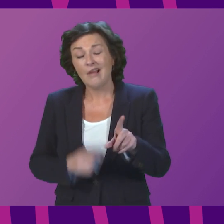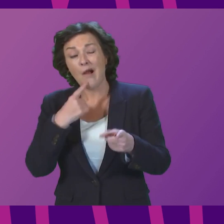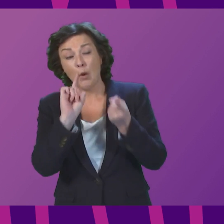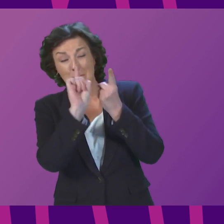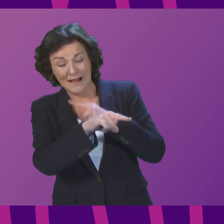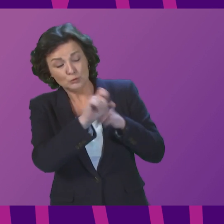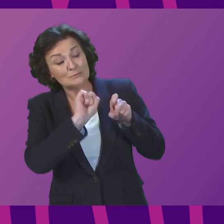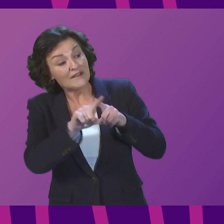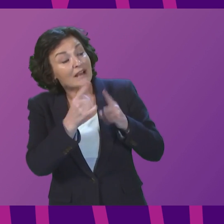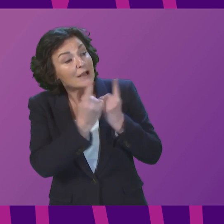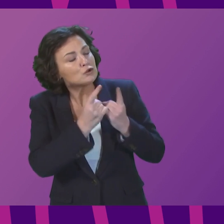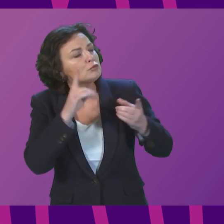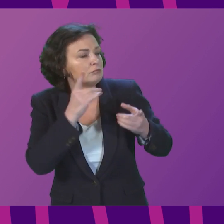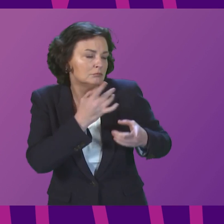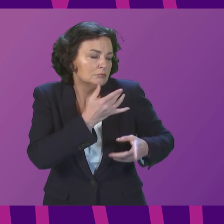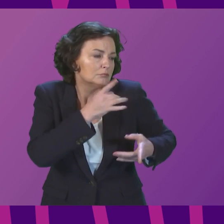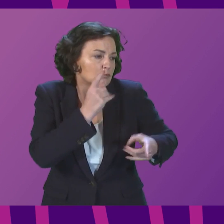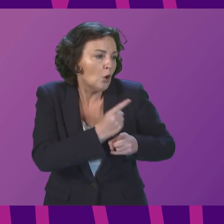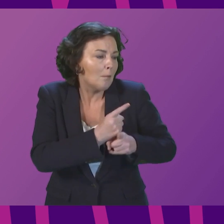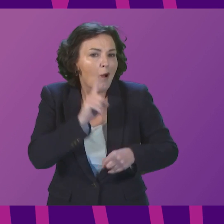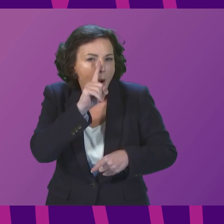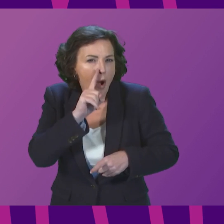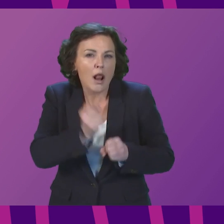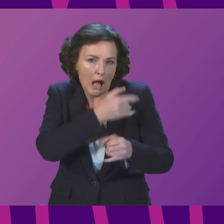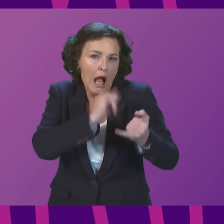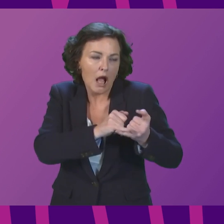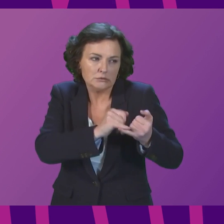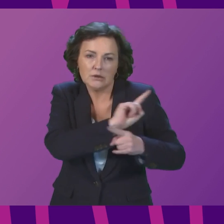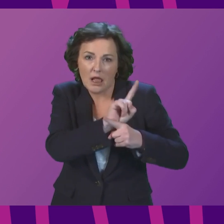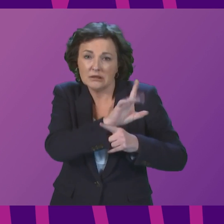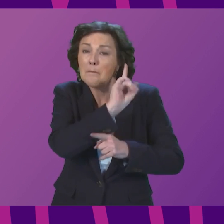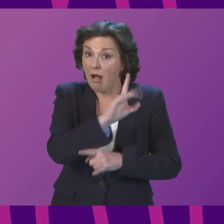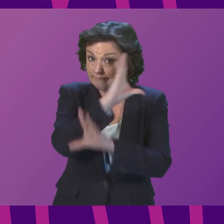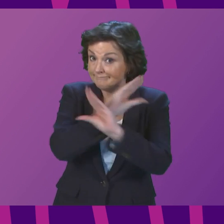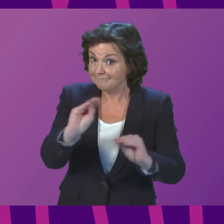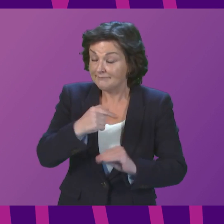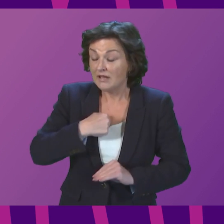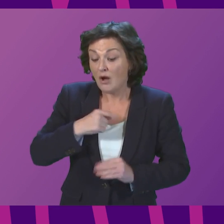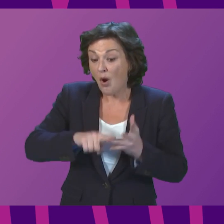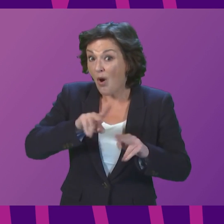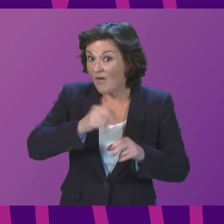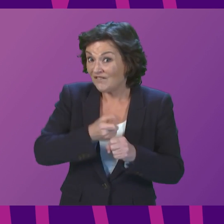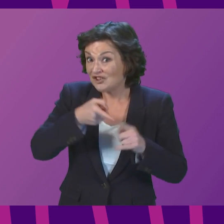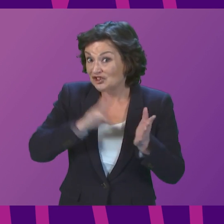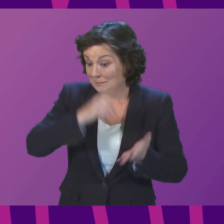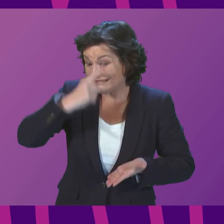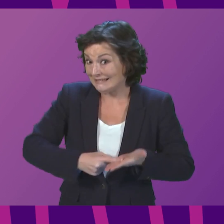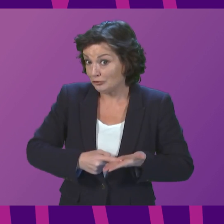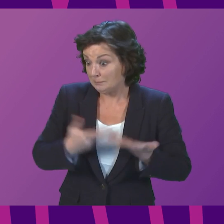First, I recognise the point that today’s Ofgem decision on the energy price cap means